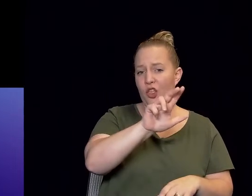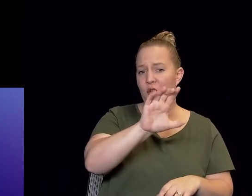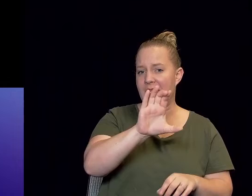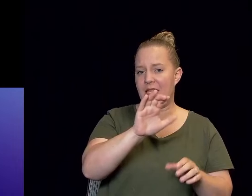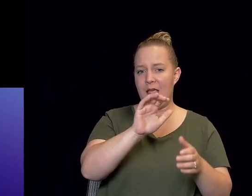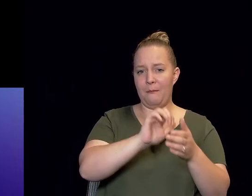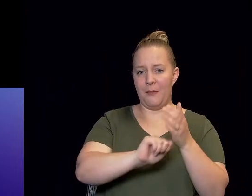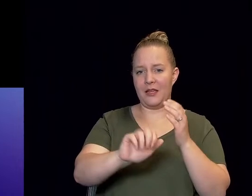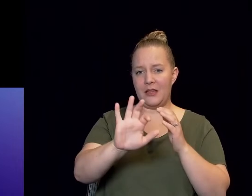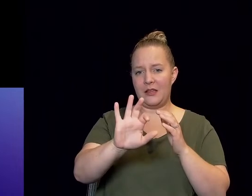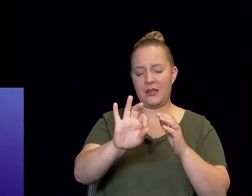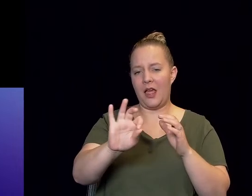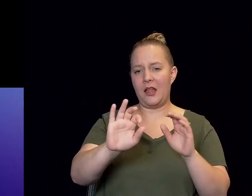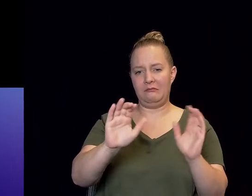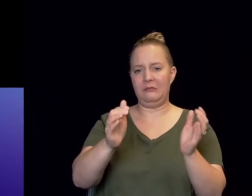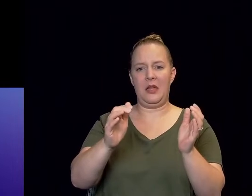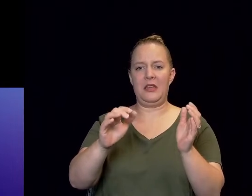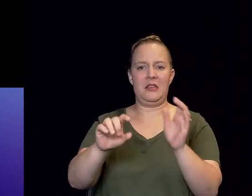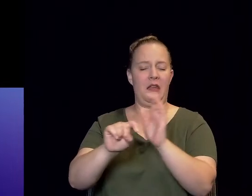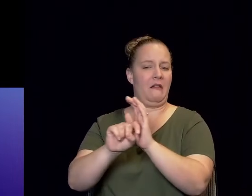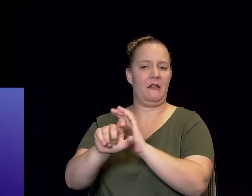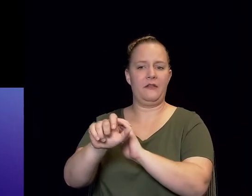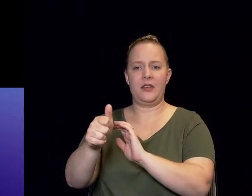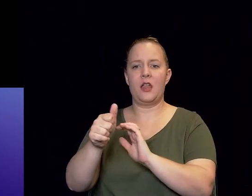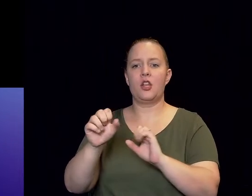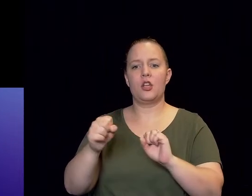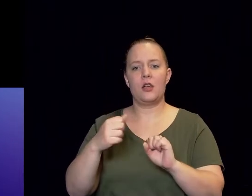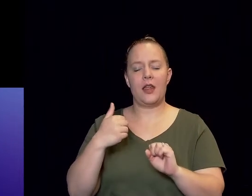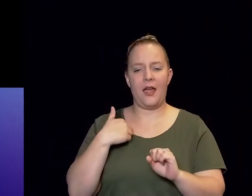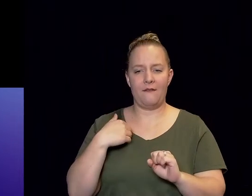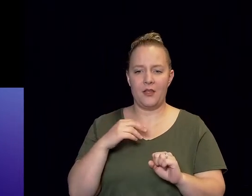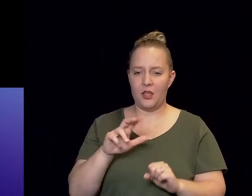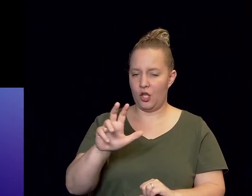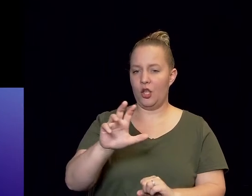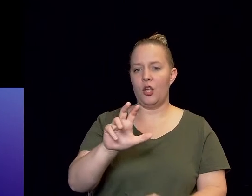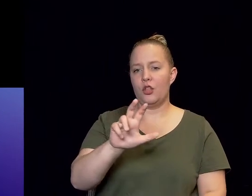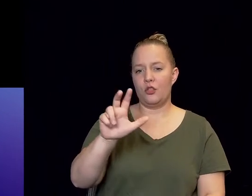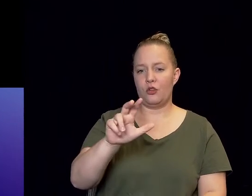little confusing. Because then, you would just have it would look something like this 3c minus 9 all